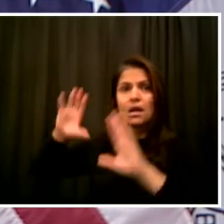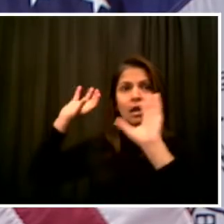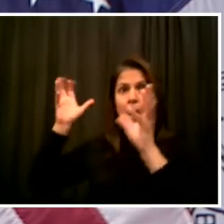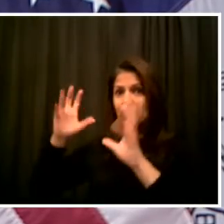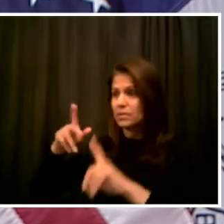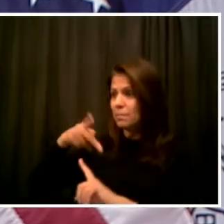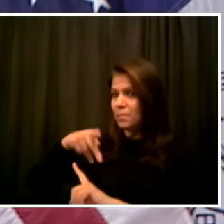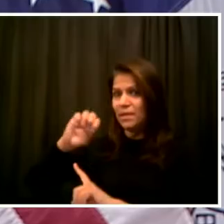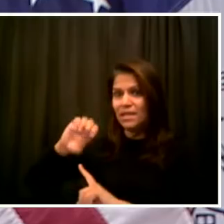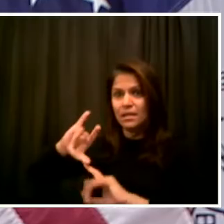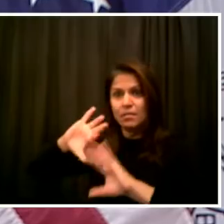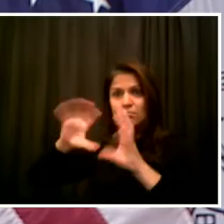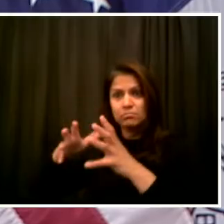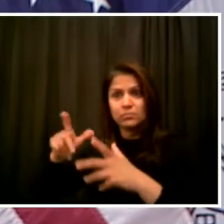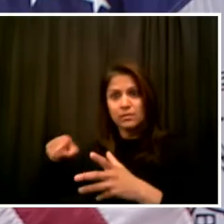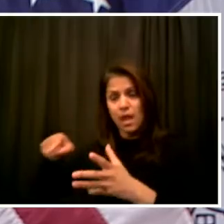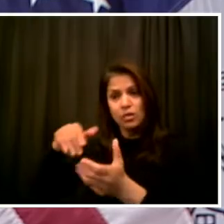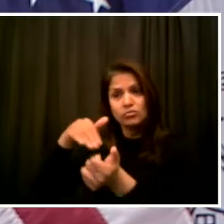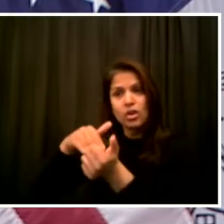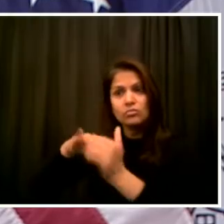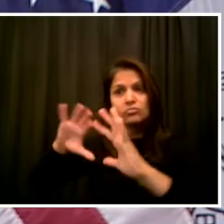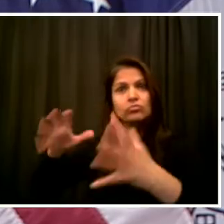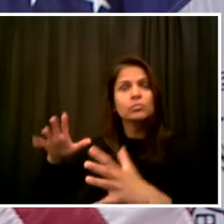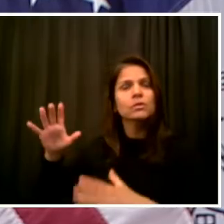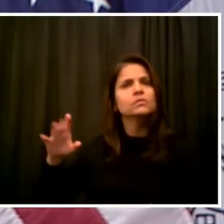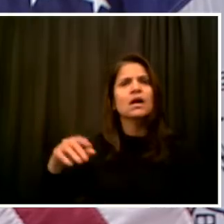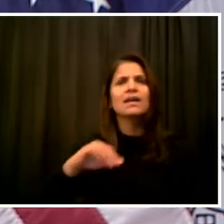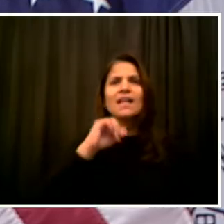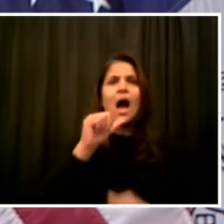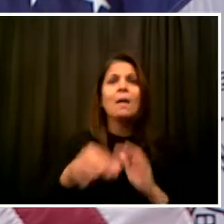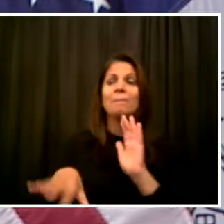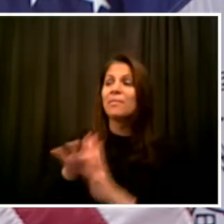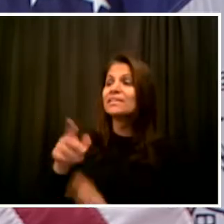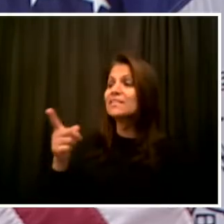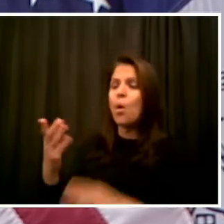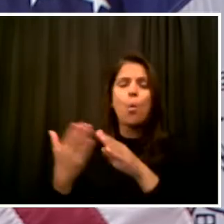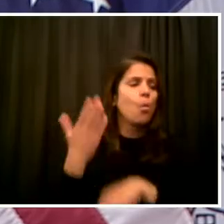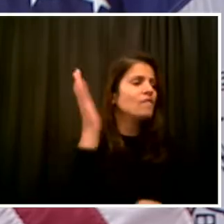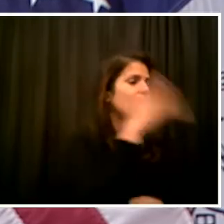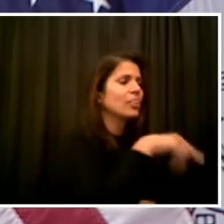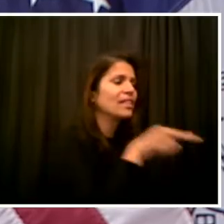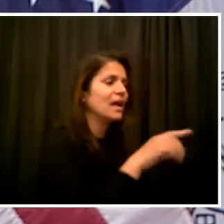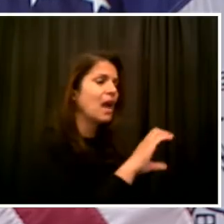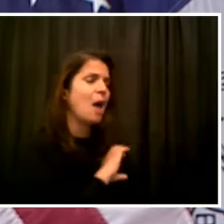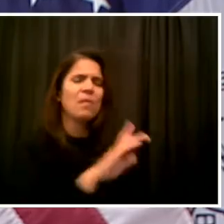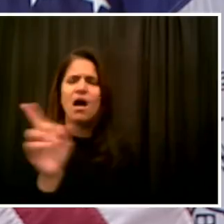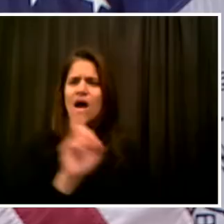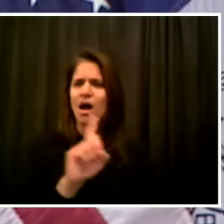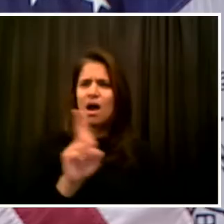EITHER/OR HERE. WE SAID FROM THE VERY BEGINNING ATTH ALL OF OTHSE WHO WERE SERVING